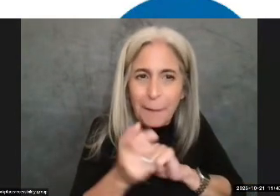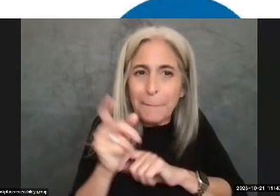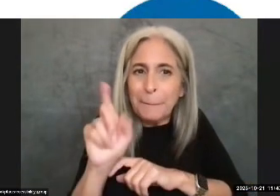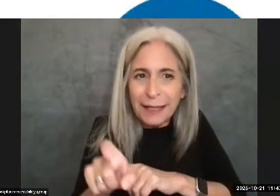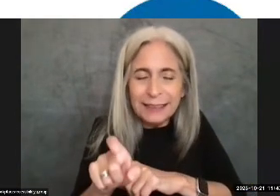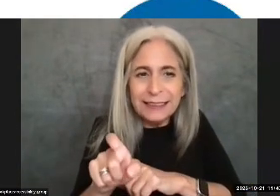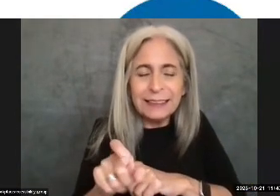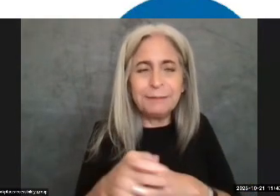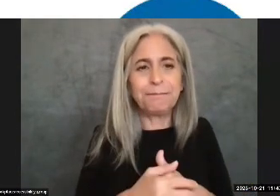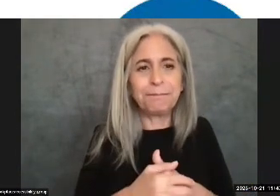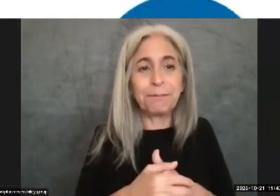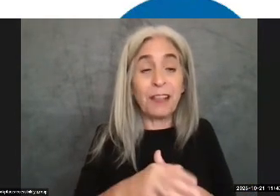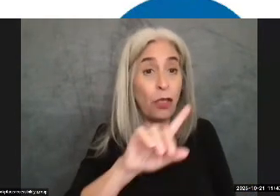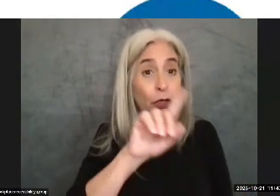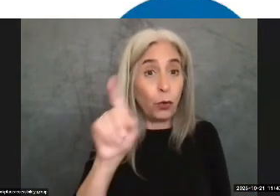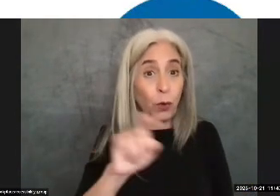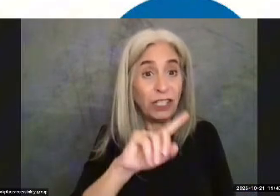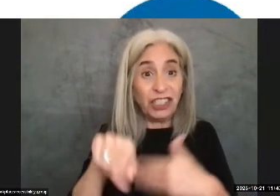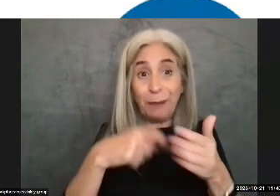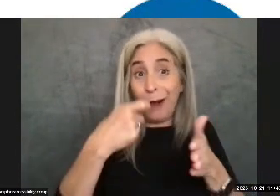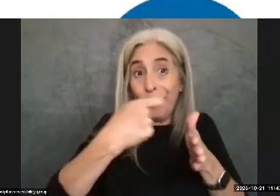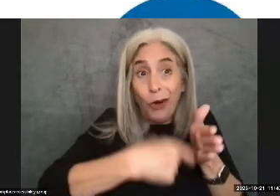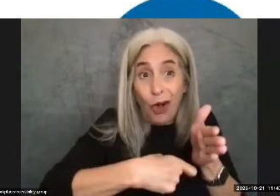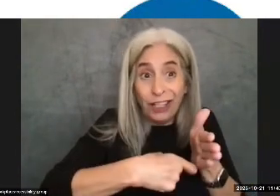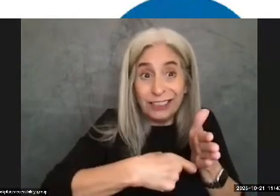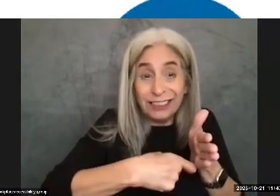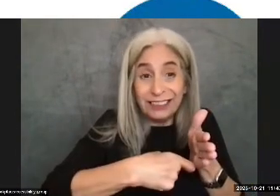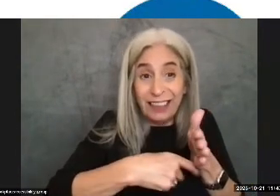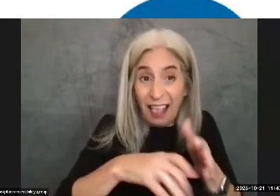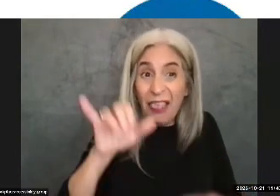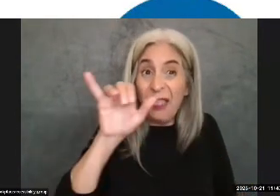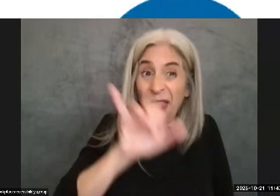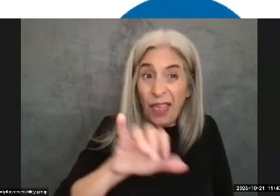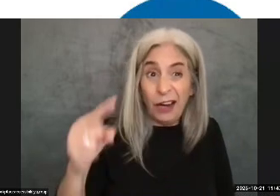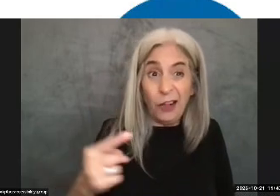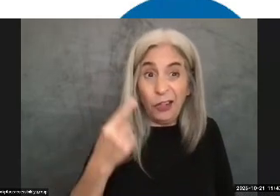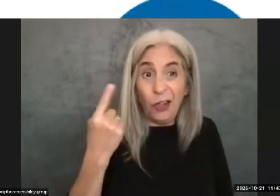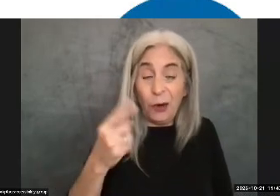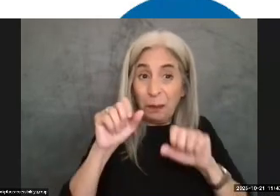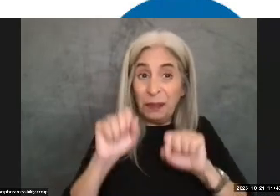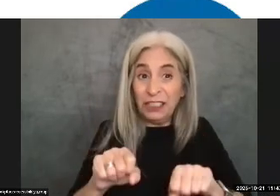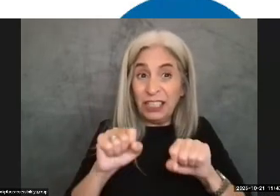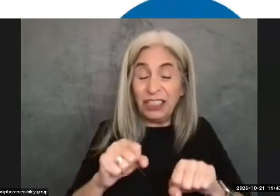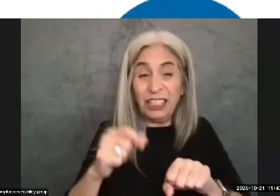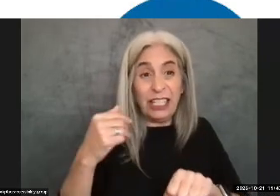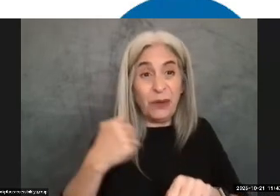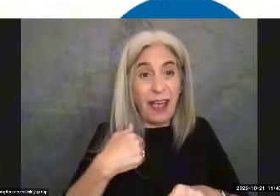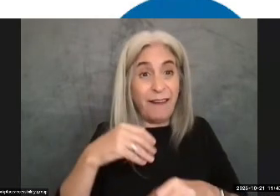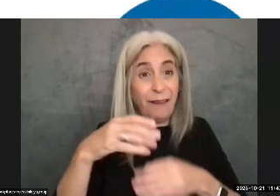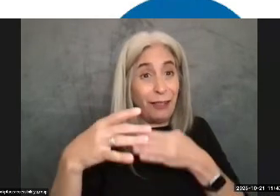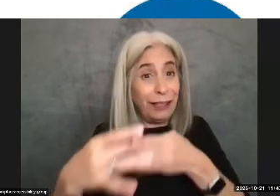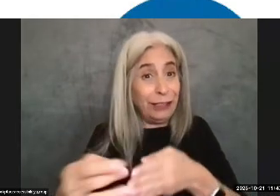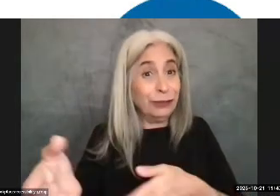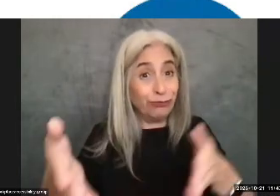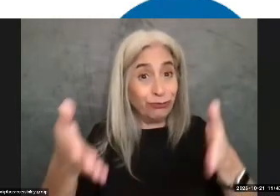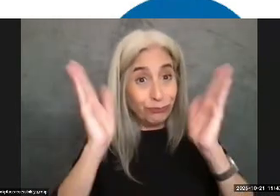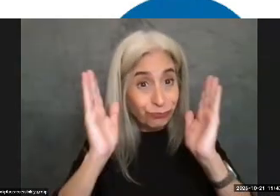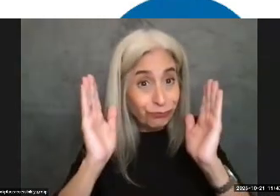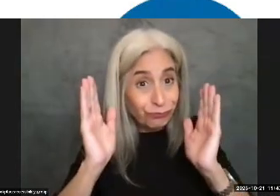Kathleen DeForest: And I think, again, just the question of cost. Kathleen DeForest: Is going to be potentially what gets leaders' attention.